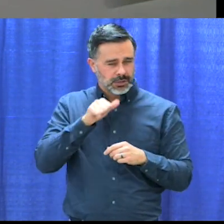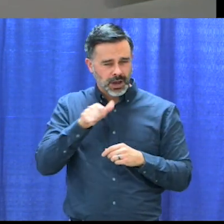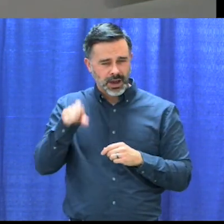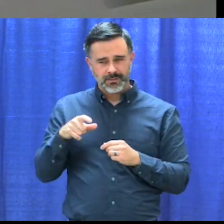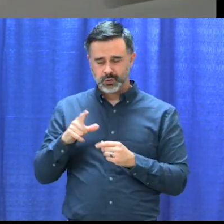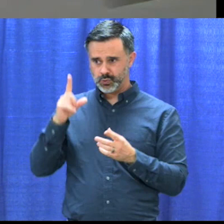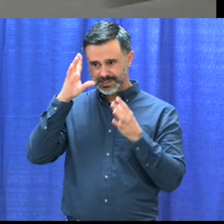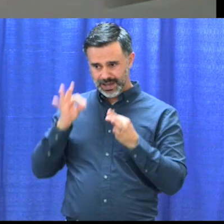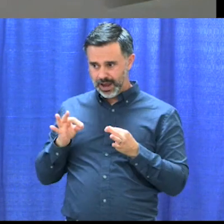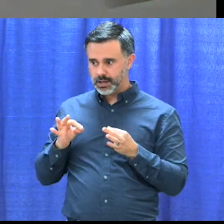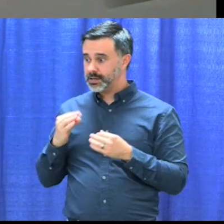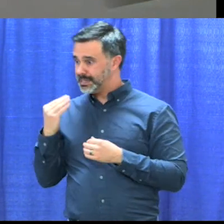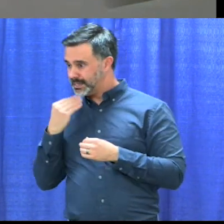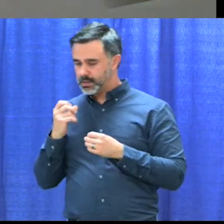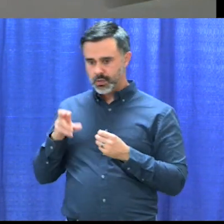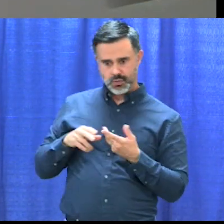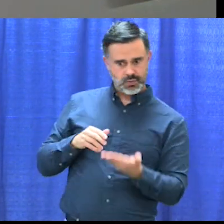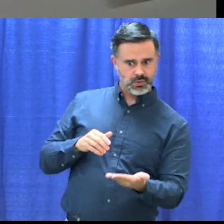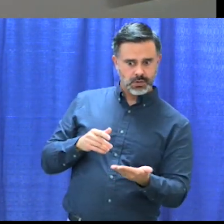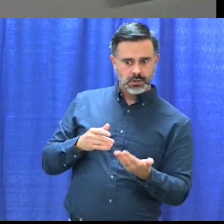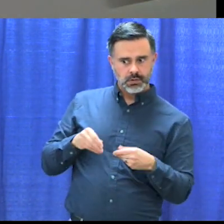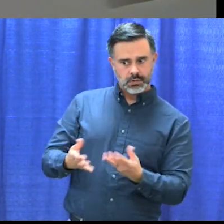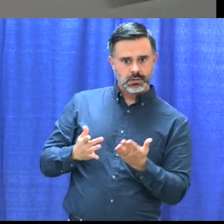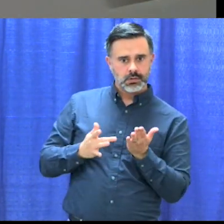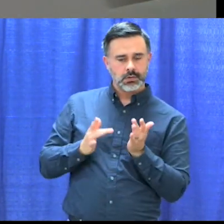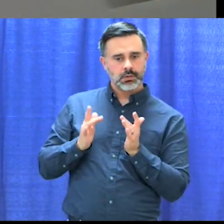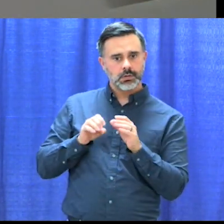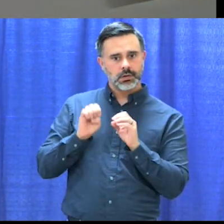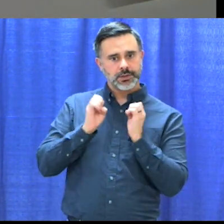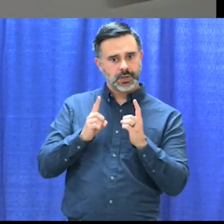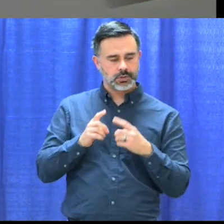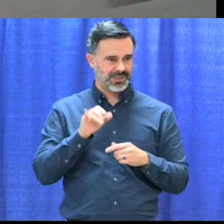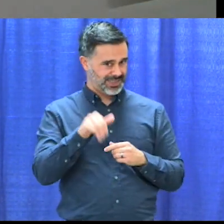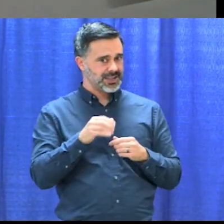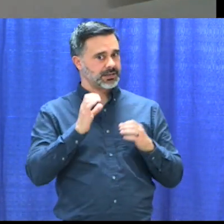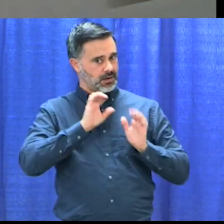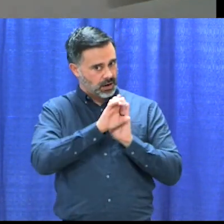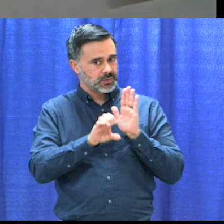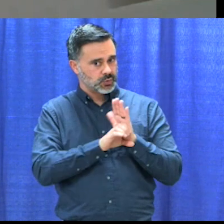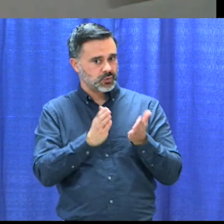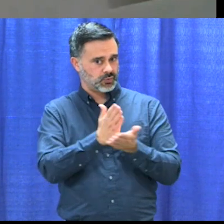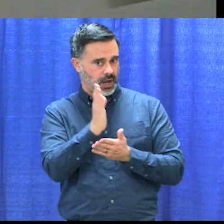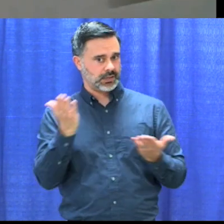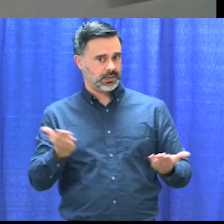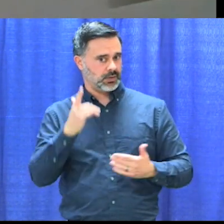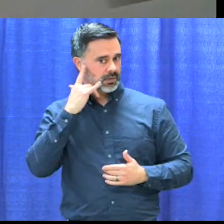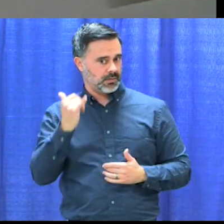kids or feeding them. Education is a constitutional right in California which means that as education changes we as